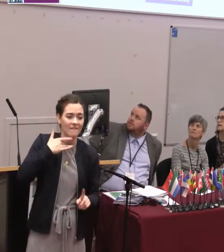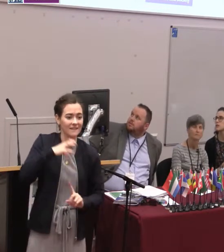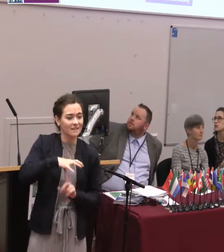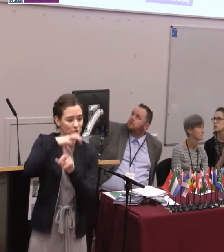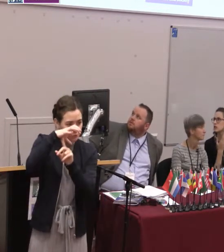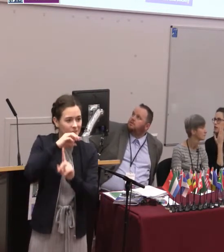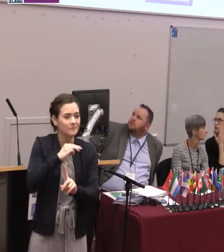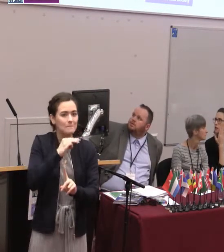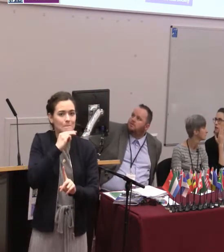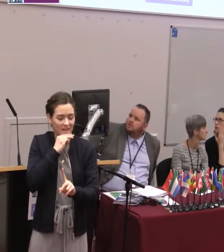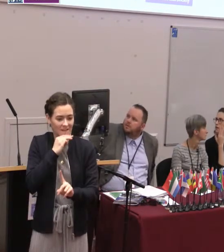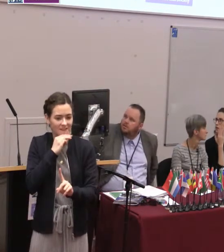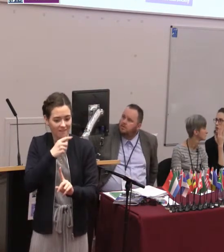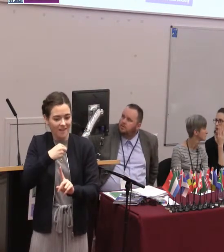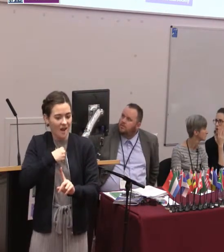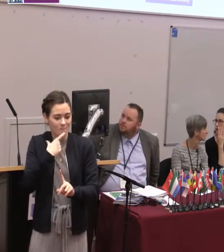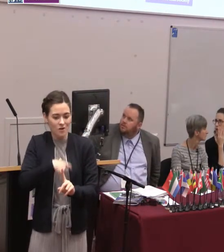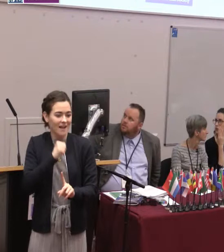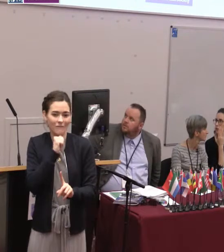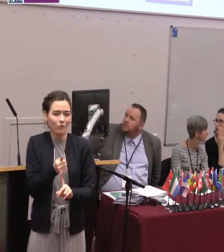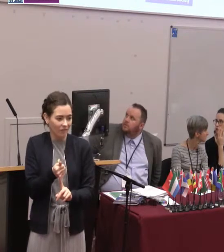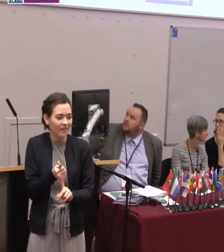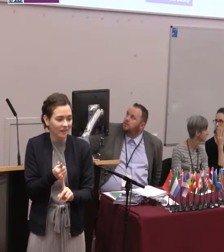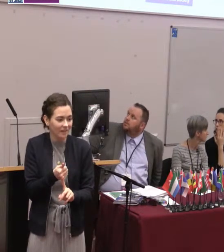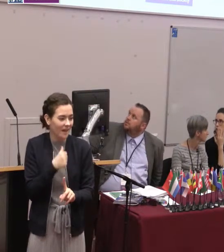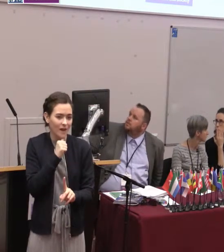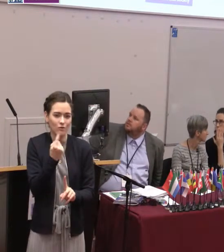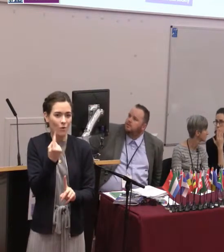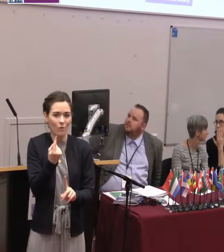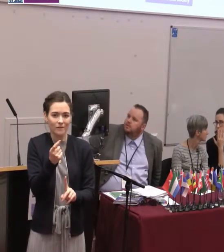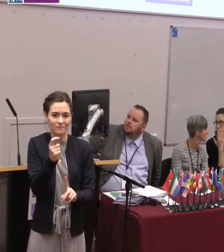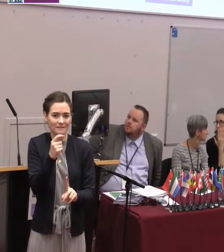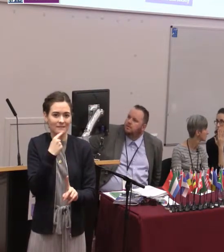I personally had nothing and I had nowhere to call him.